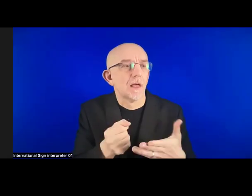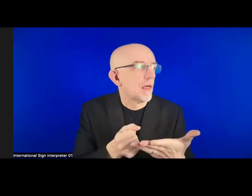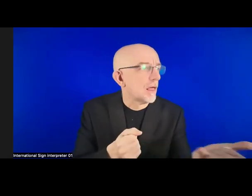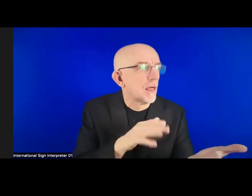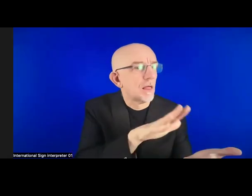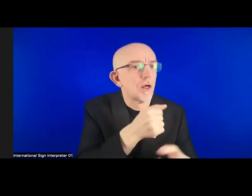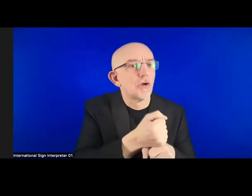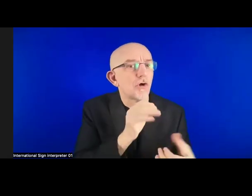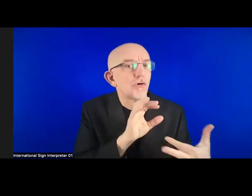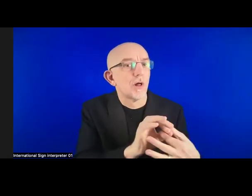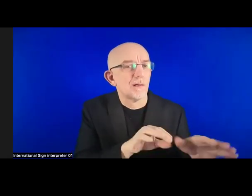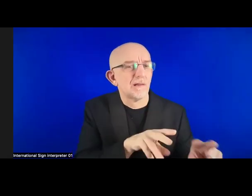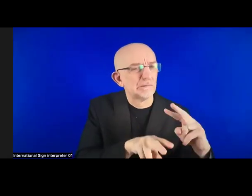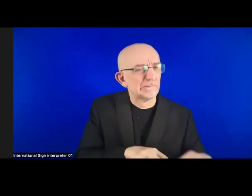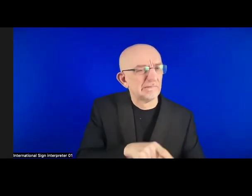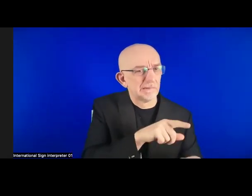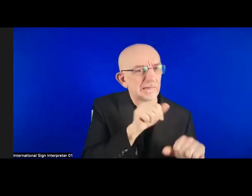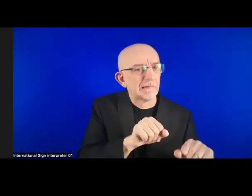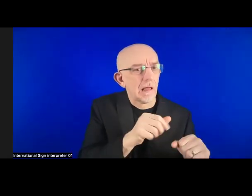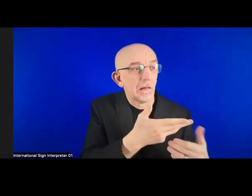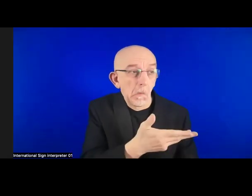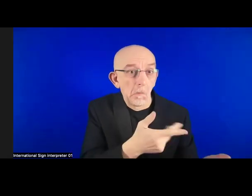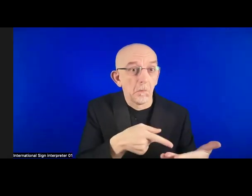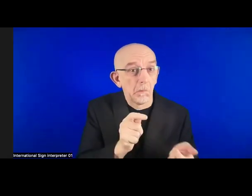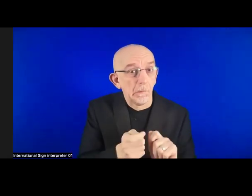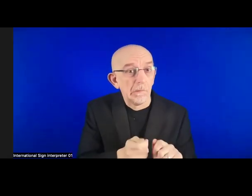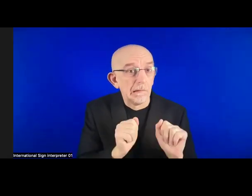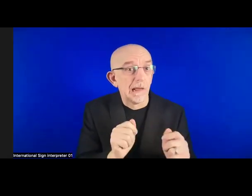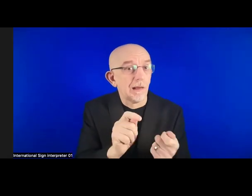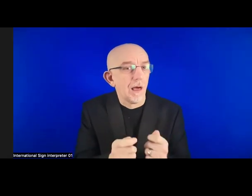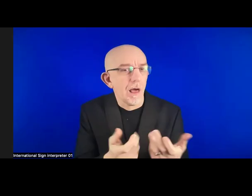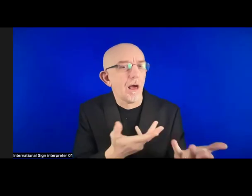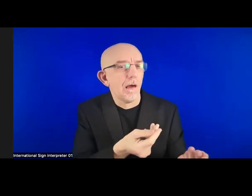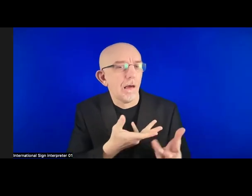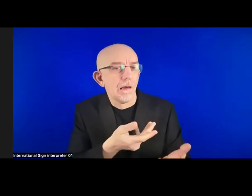to learn. The best scenario of course is to secure the grant. However, if you are